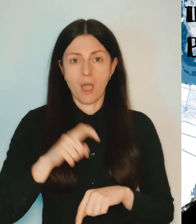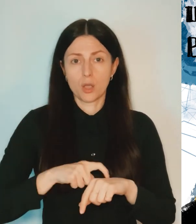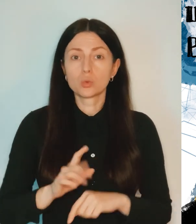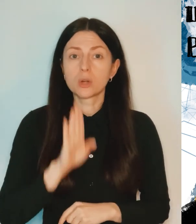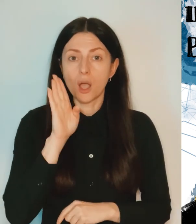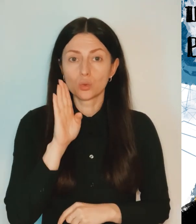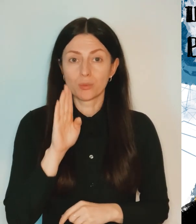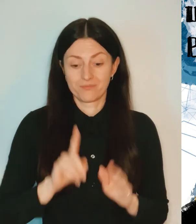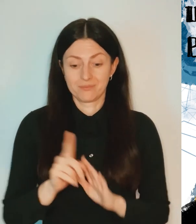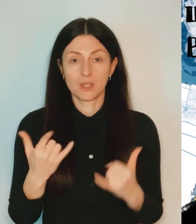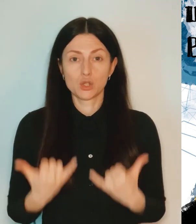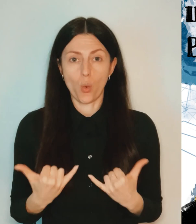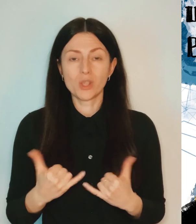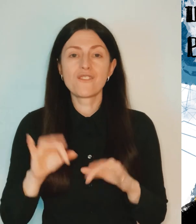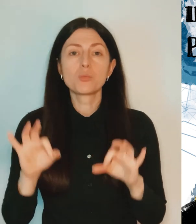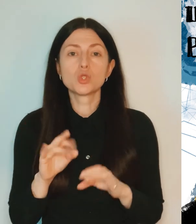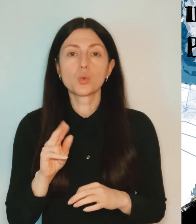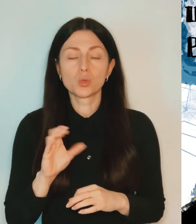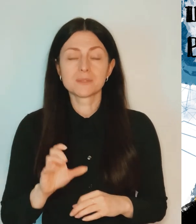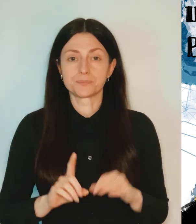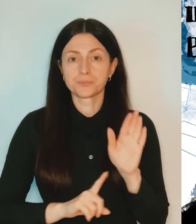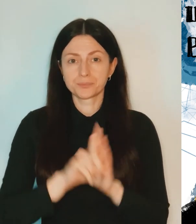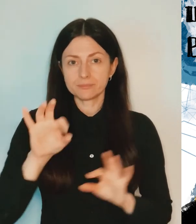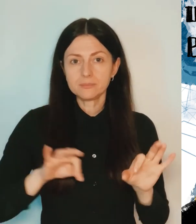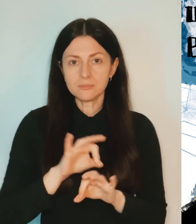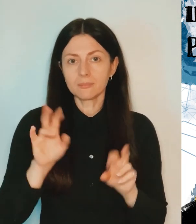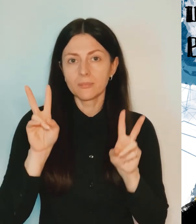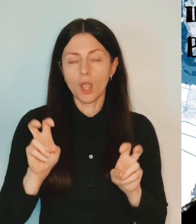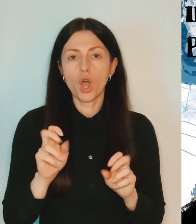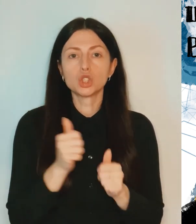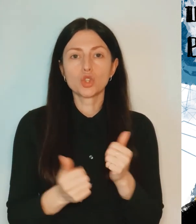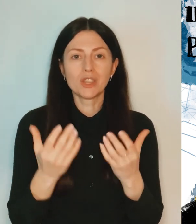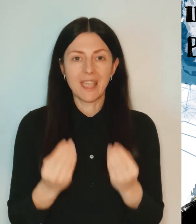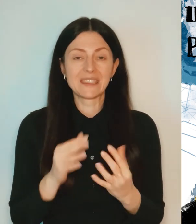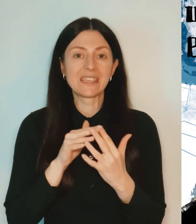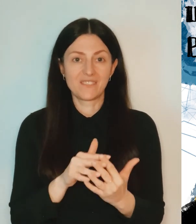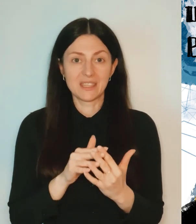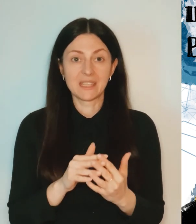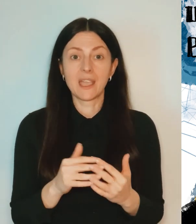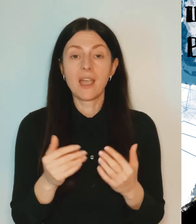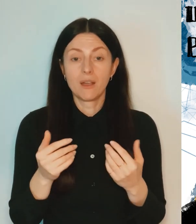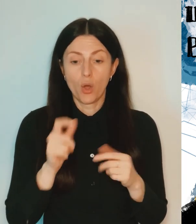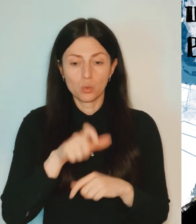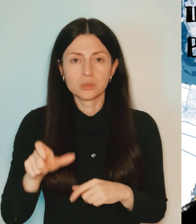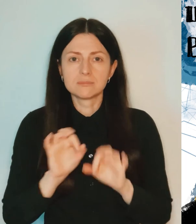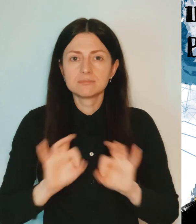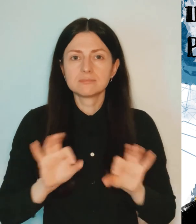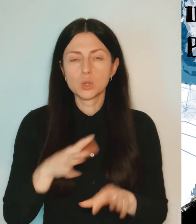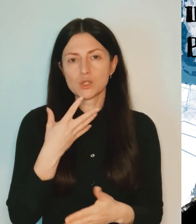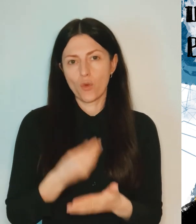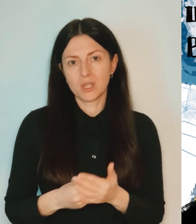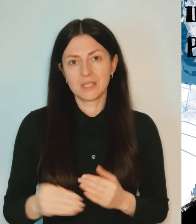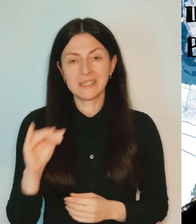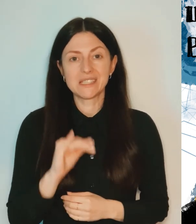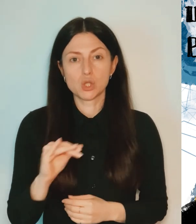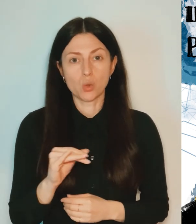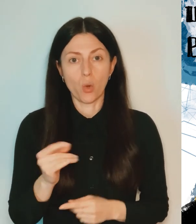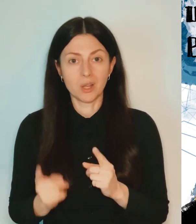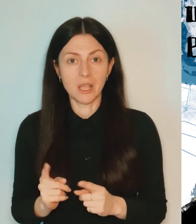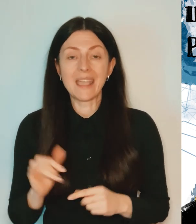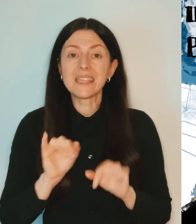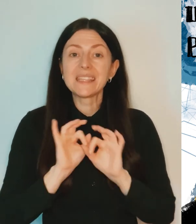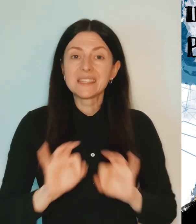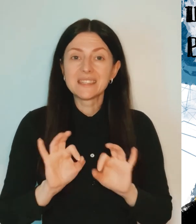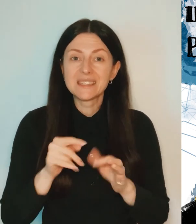As of today at MusiCures, I'm starting "Diaries of WAR", where people will tell their stories and share